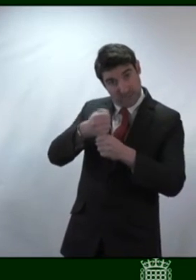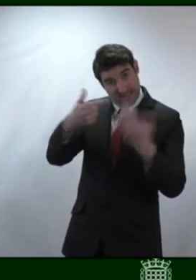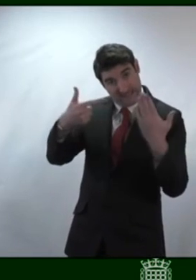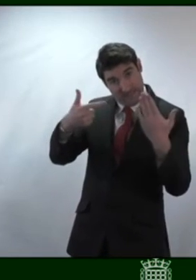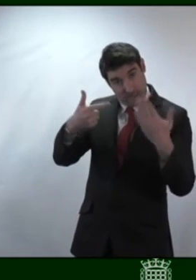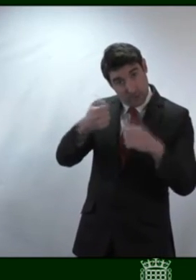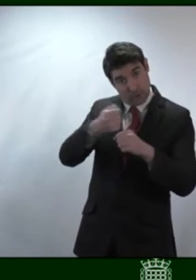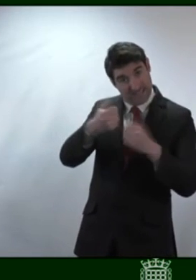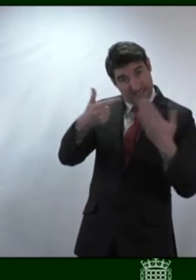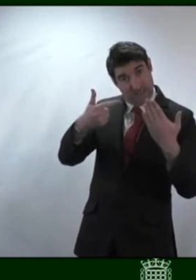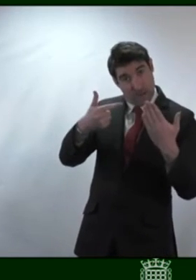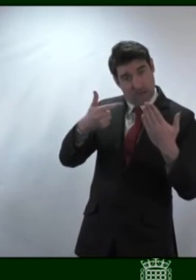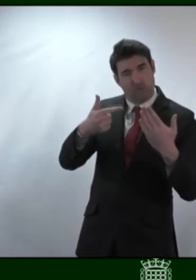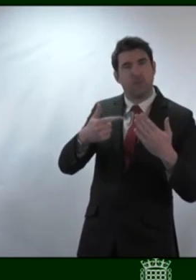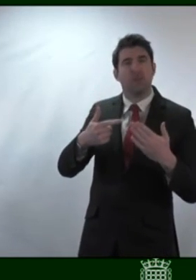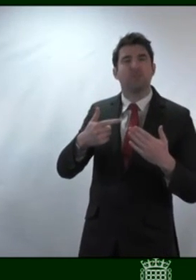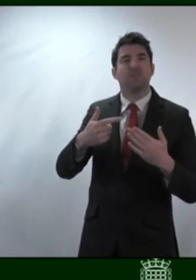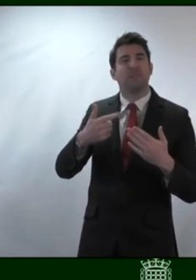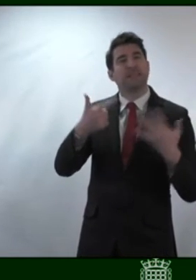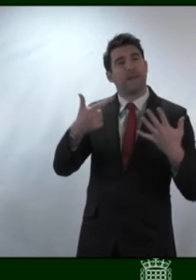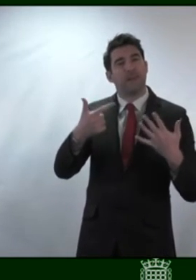and learned Member for Holborn and St Pancras (Keir Starmer)—and lower unemployment than France,